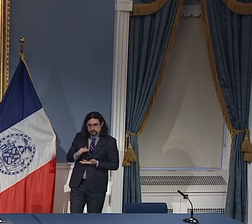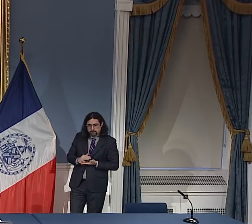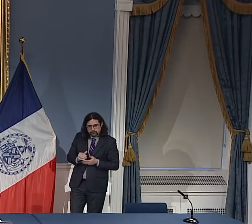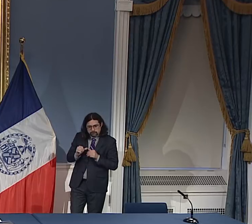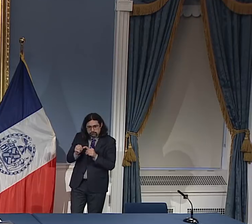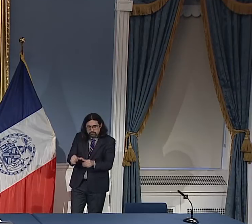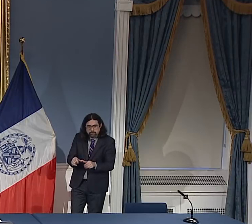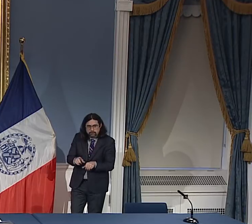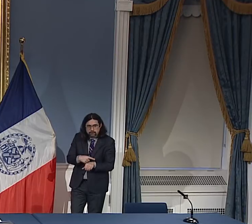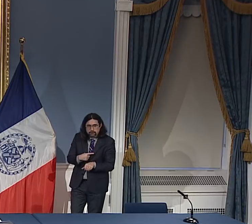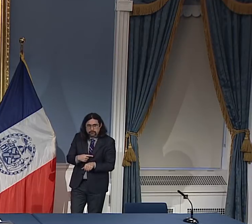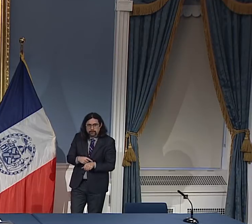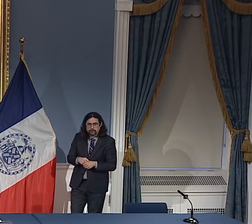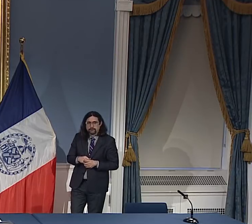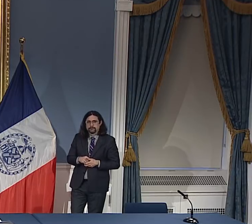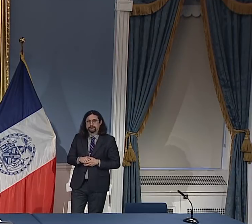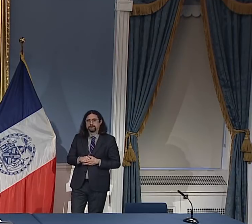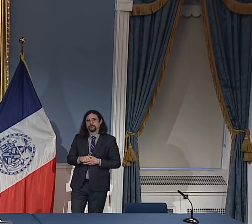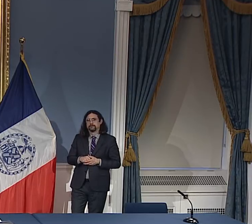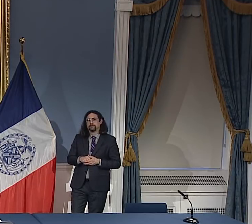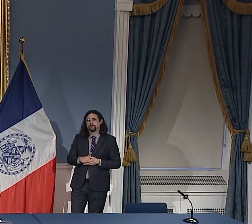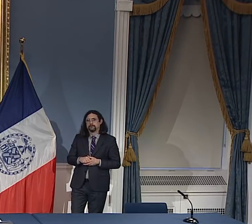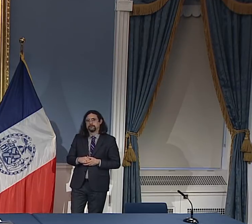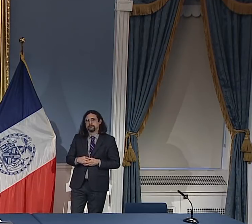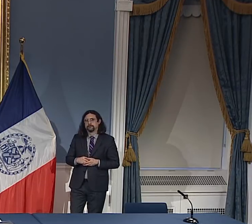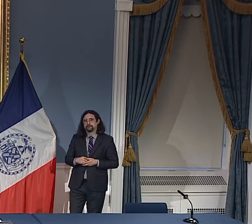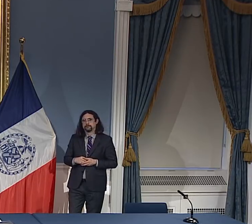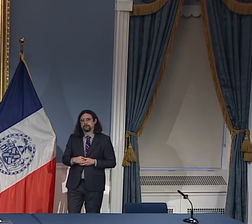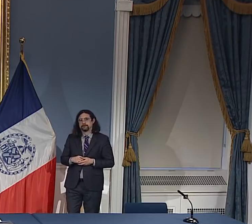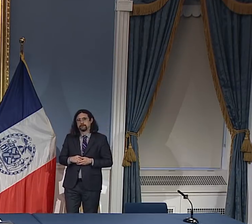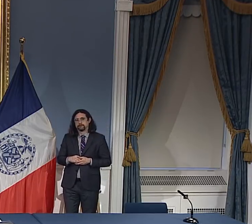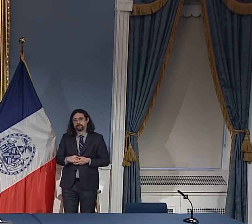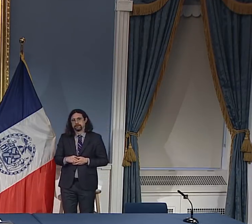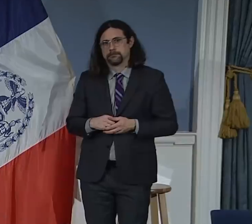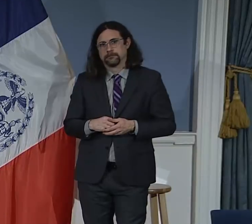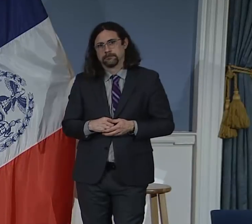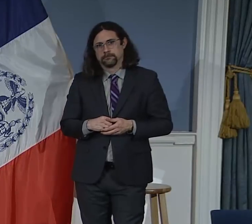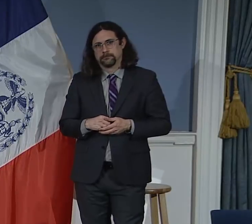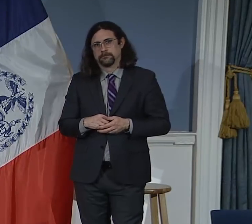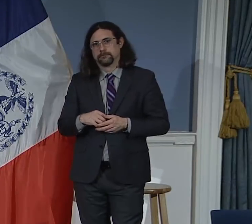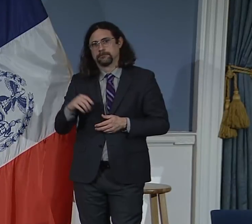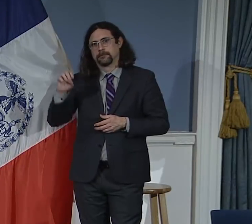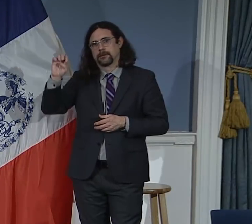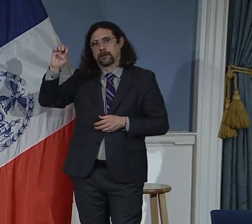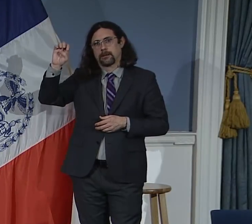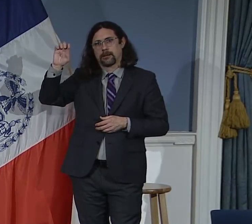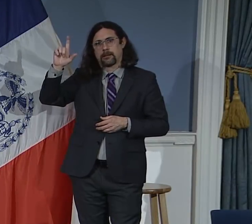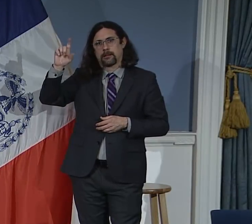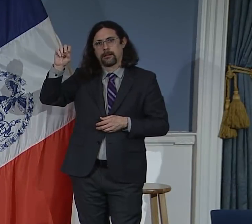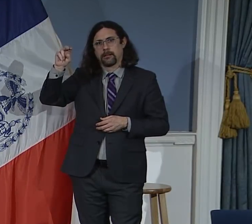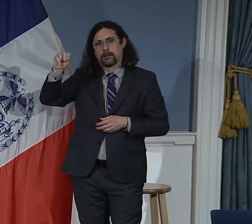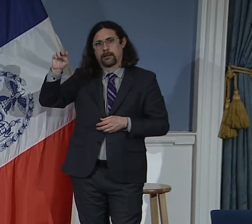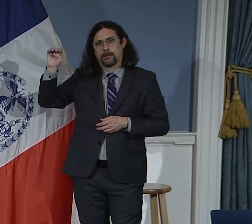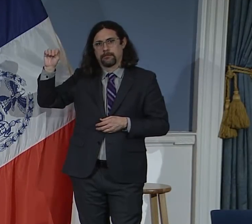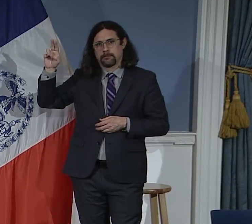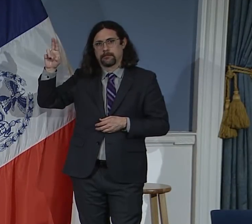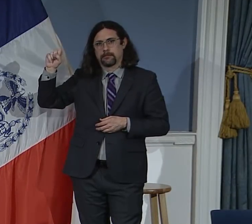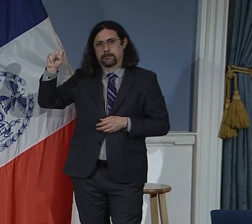LAST? NDA FINALLY, WILL ELON MUSK BE PRODUCING VENTILATORS FOR THE CITY? I KNOW THEY'RE DOING SOME BA-CKAND-FORTH ON